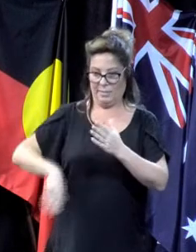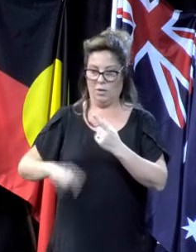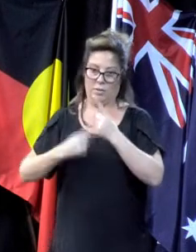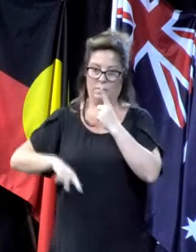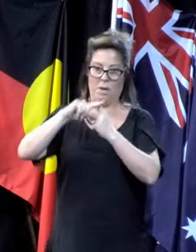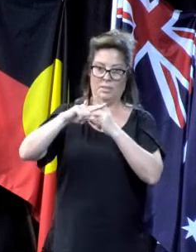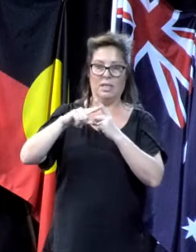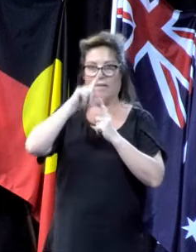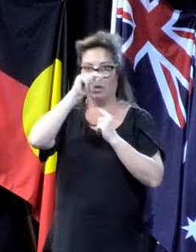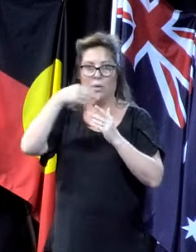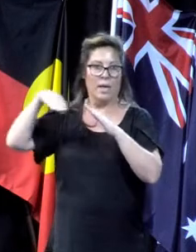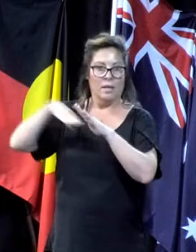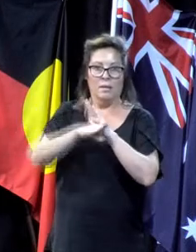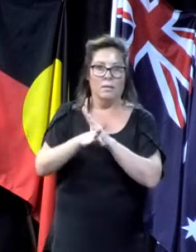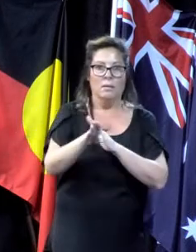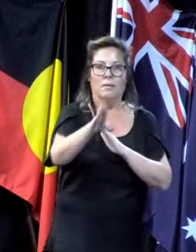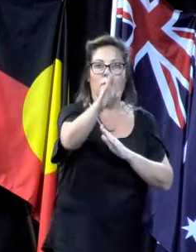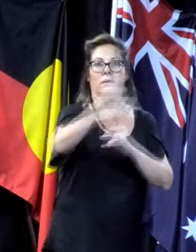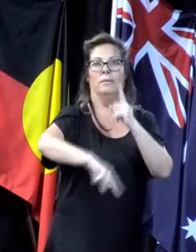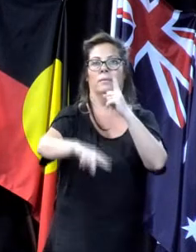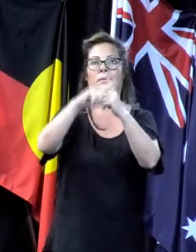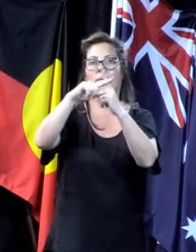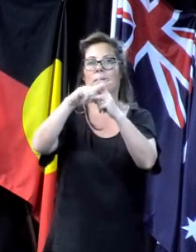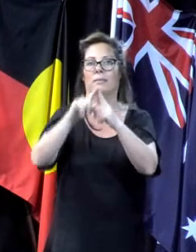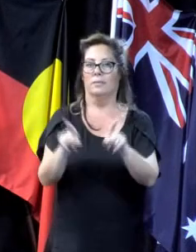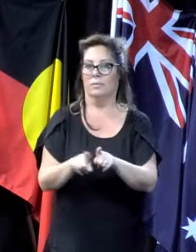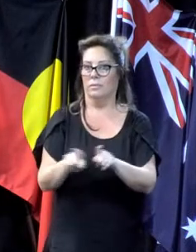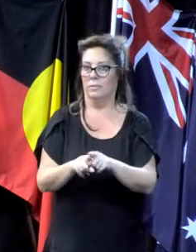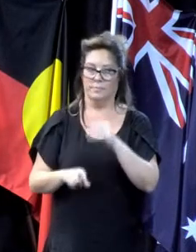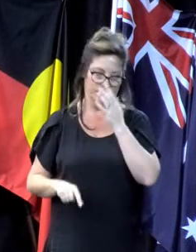The evidence this morning and this afternoon is of programs that are very successful.